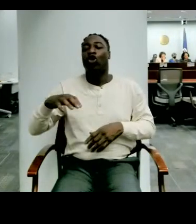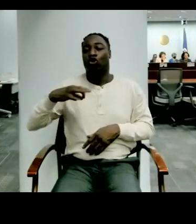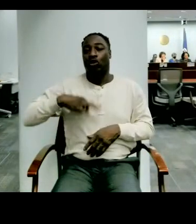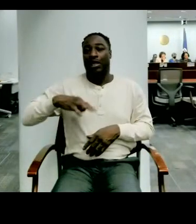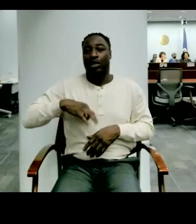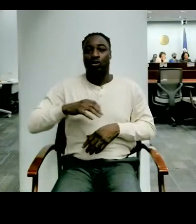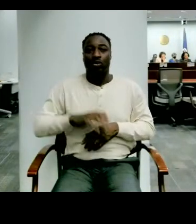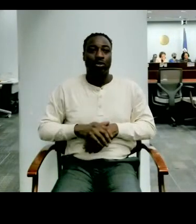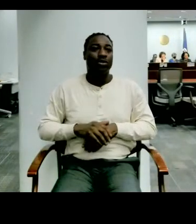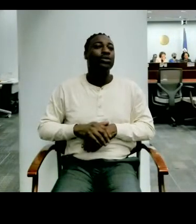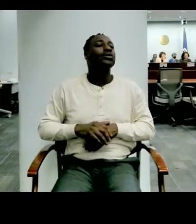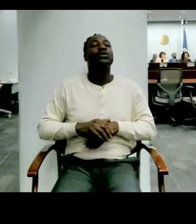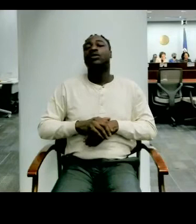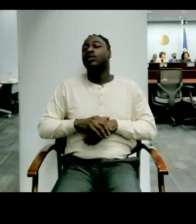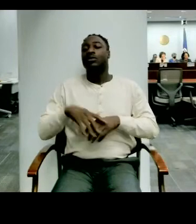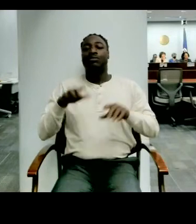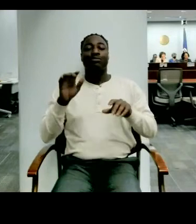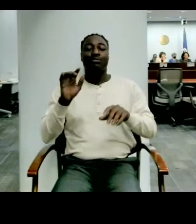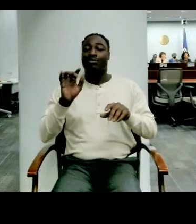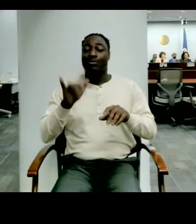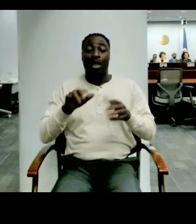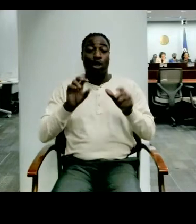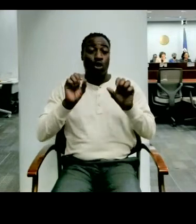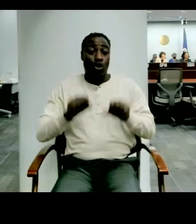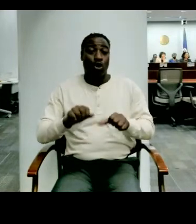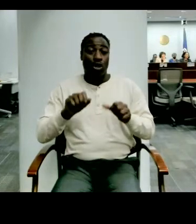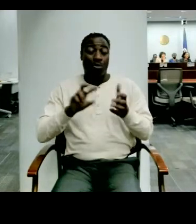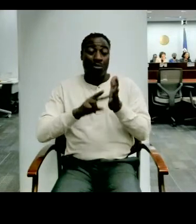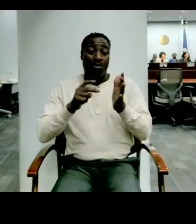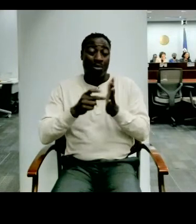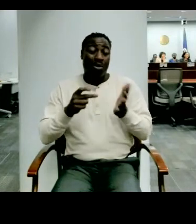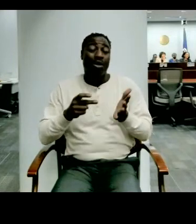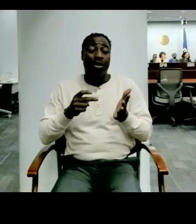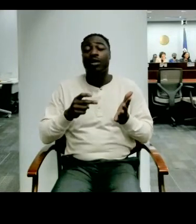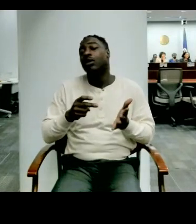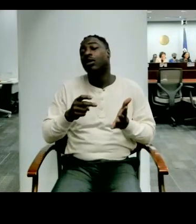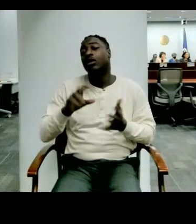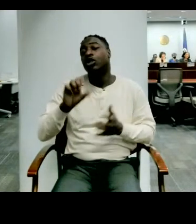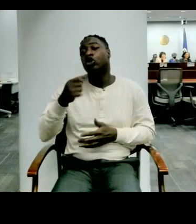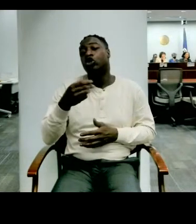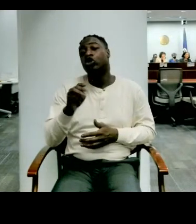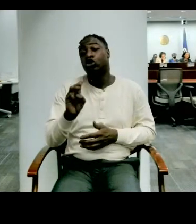untapped talent pools that can serve an important role, ready to provide